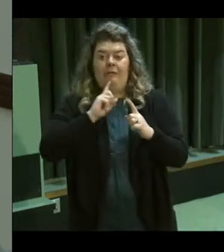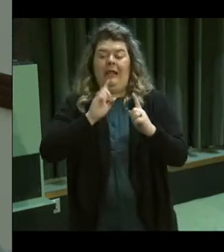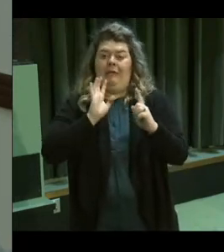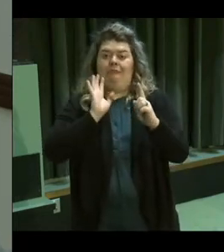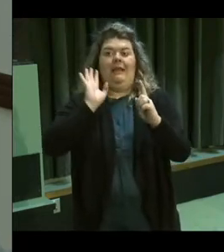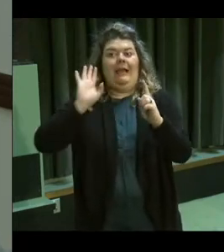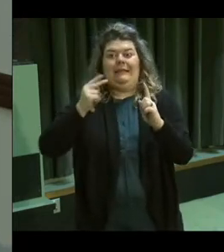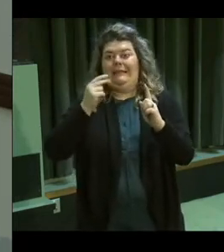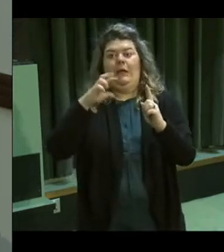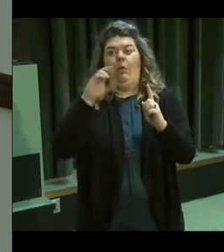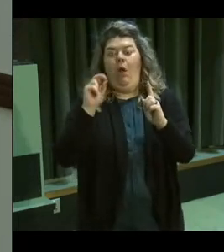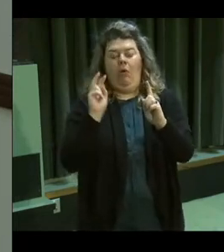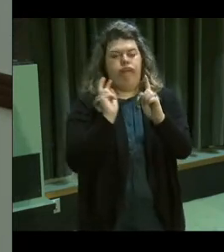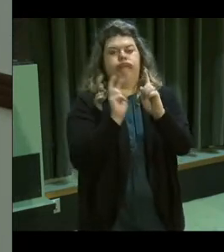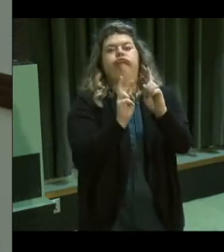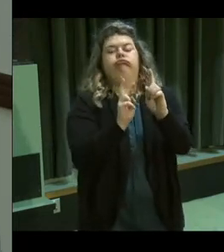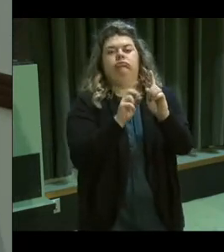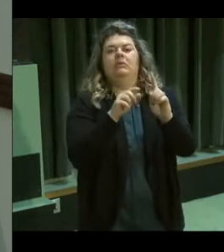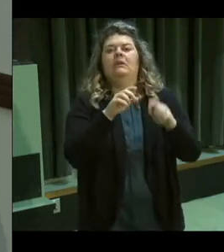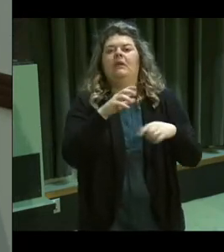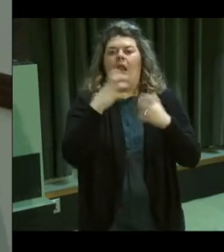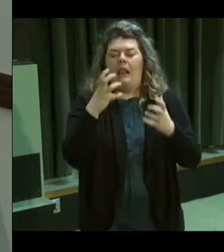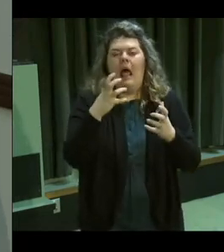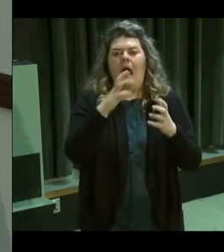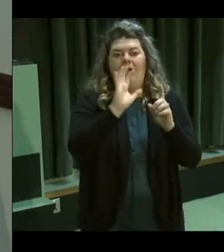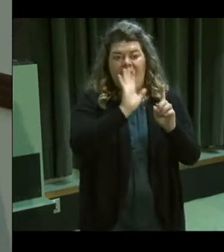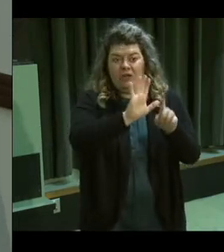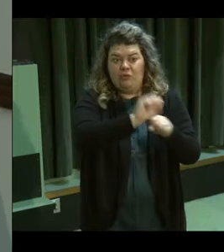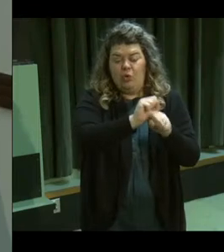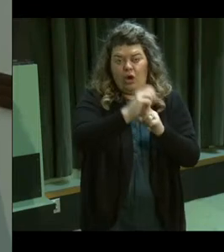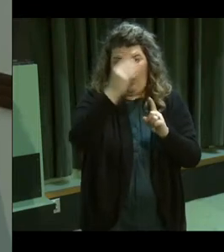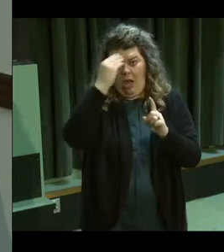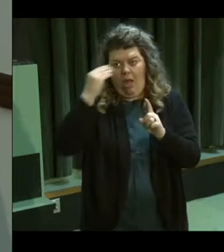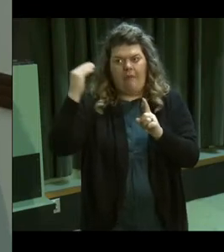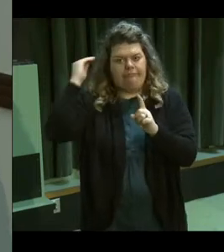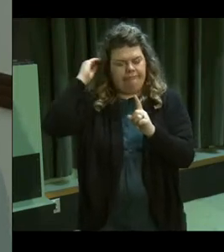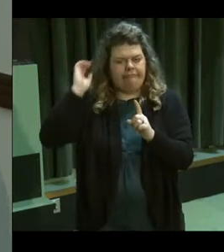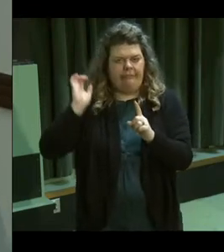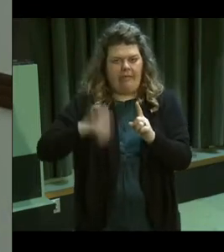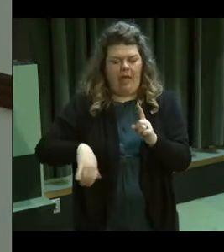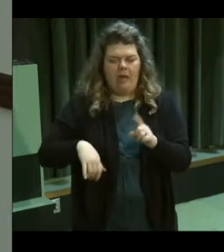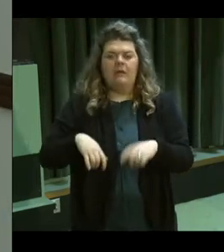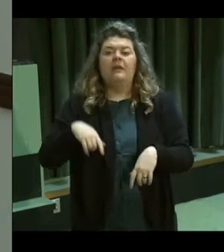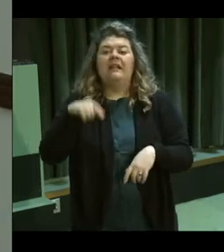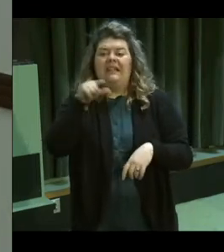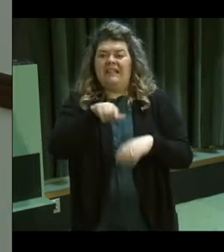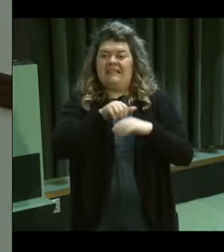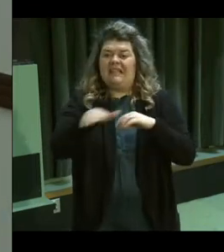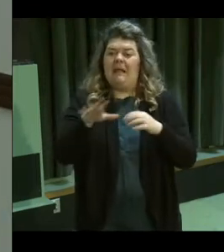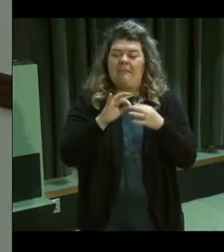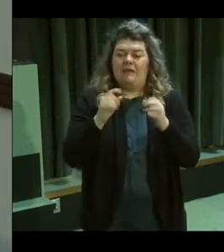a large part in his work. At the